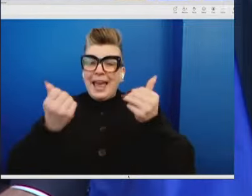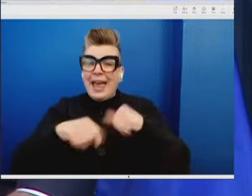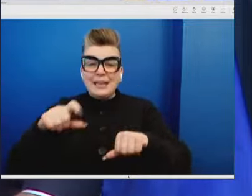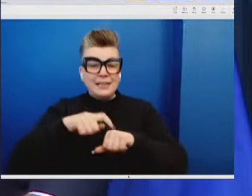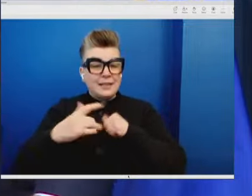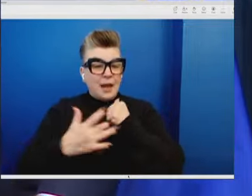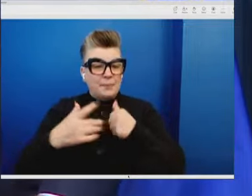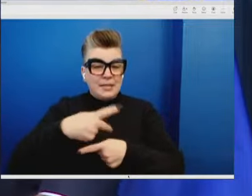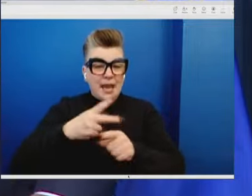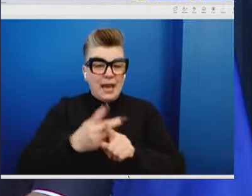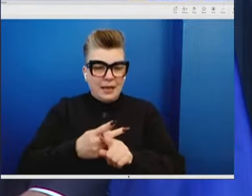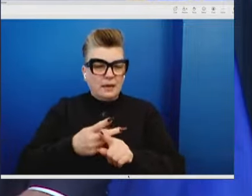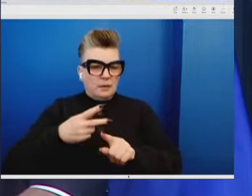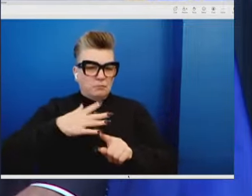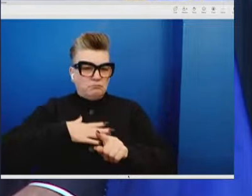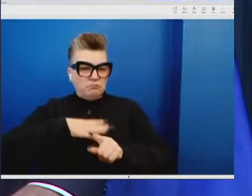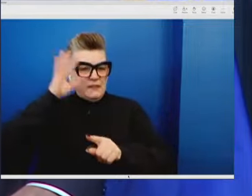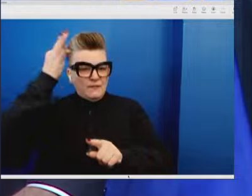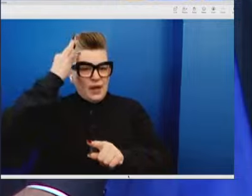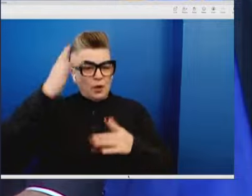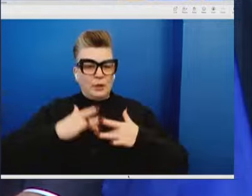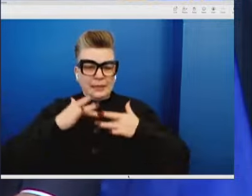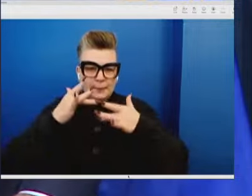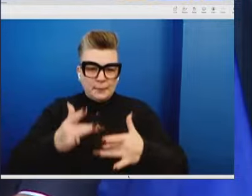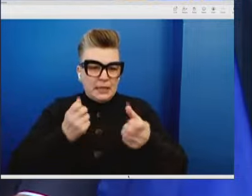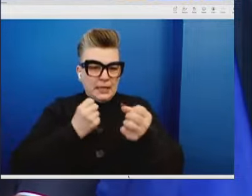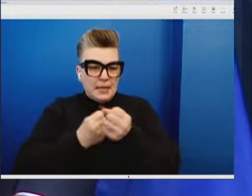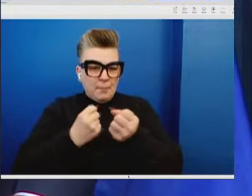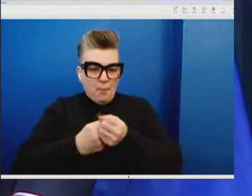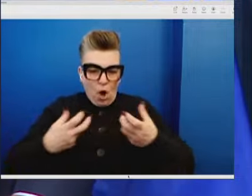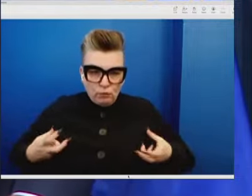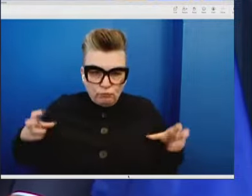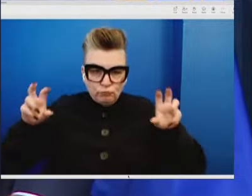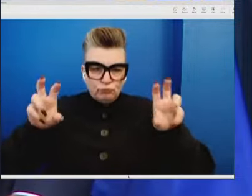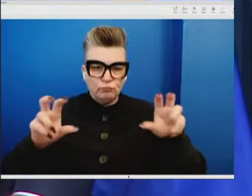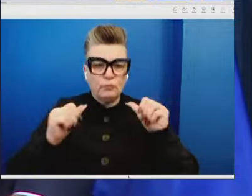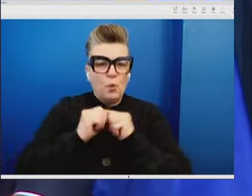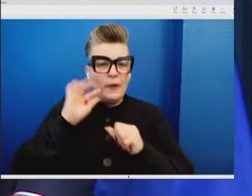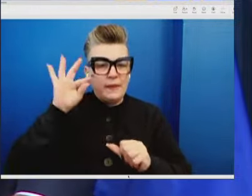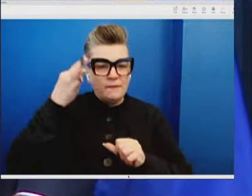the majority of those implementations with federal spend. The state has to bring money